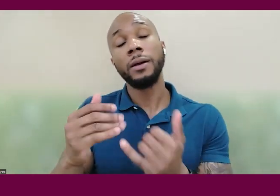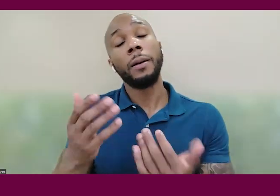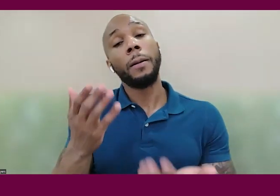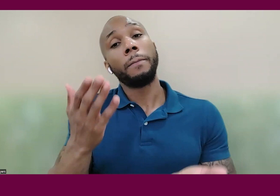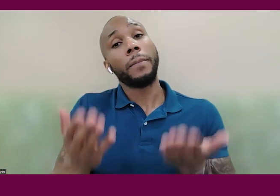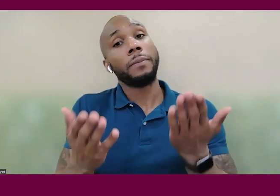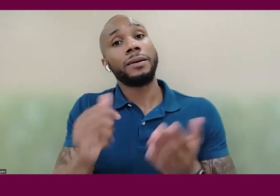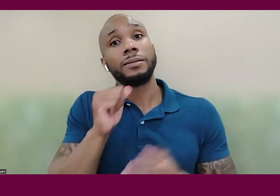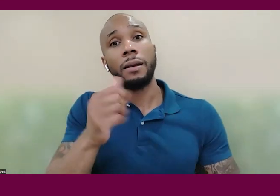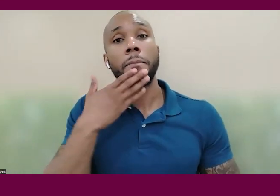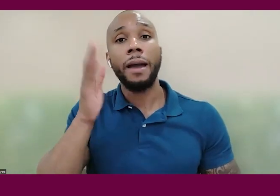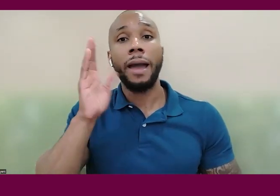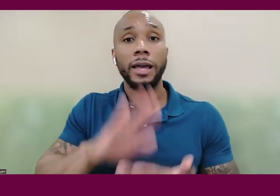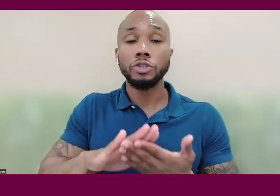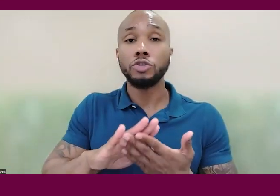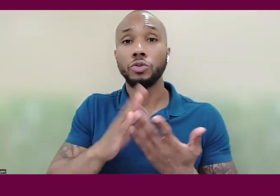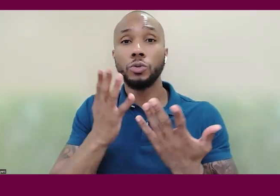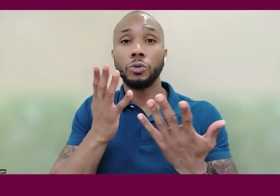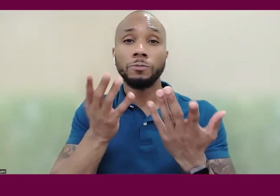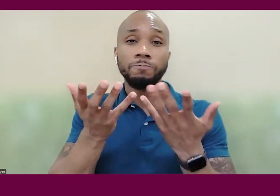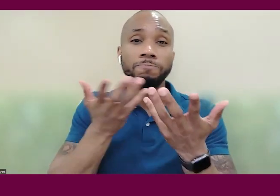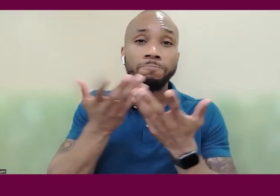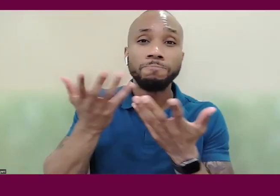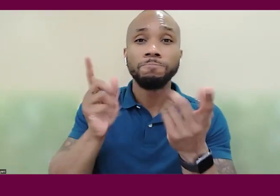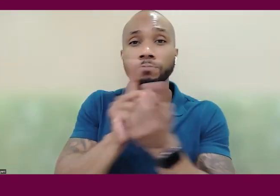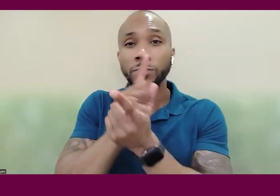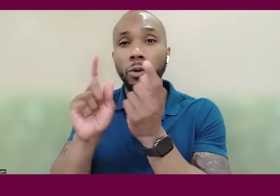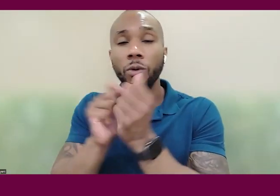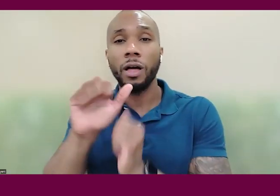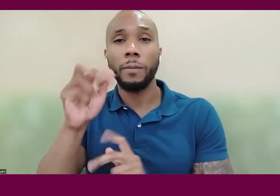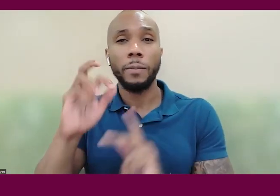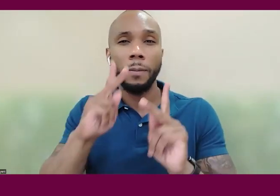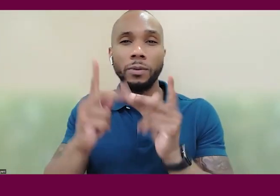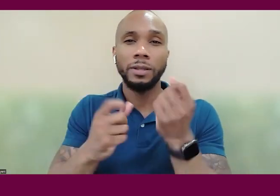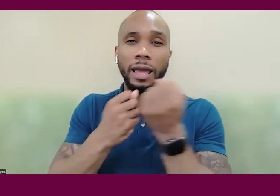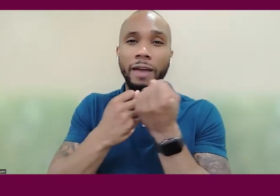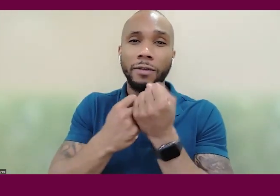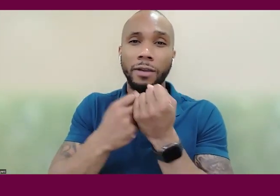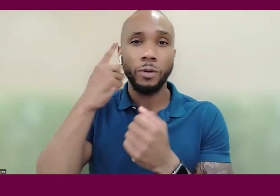it wouldn't be bad to meet some other folks so that you can advocate for each other, so